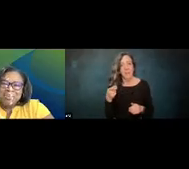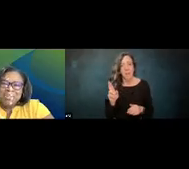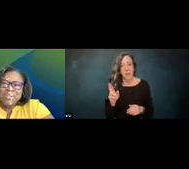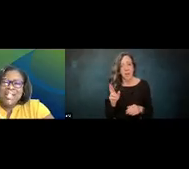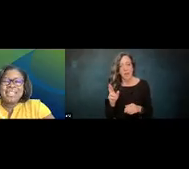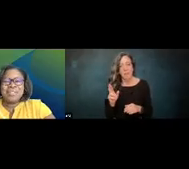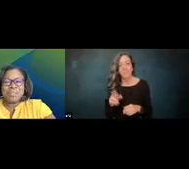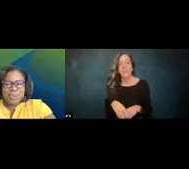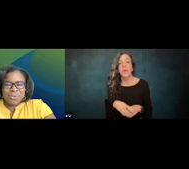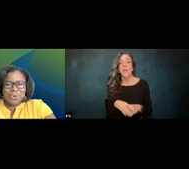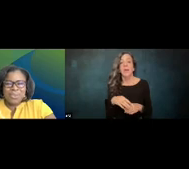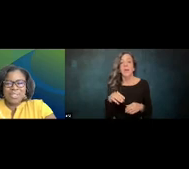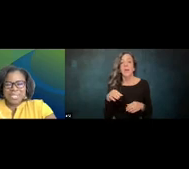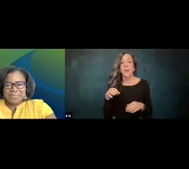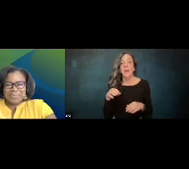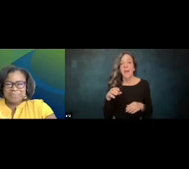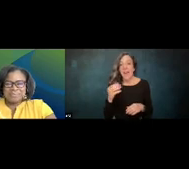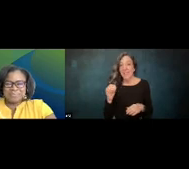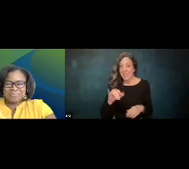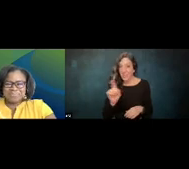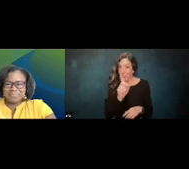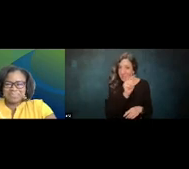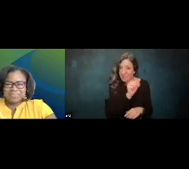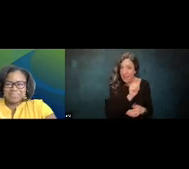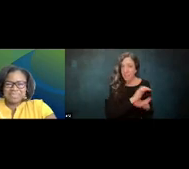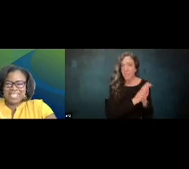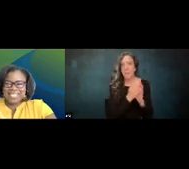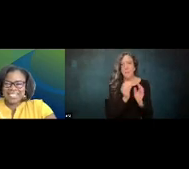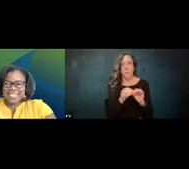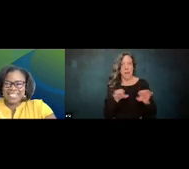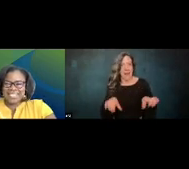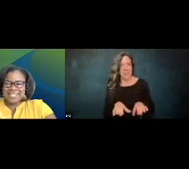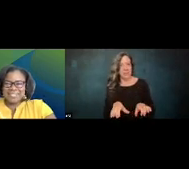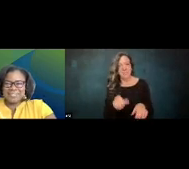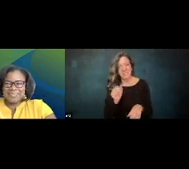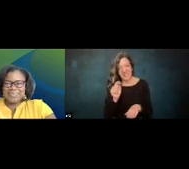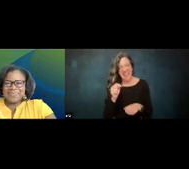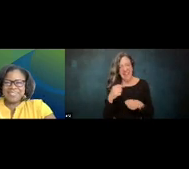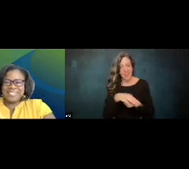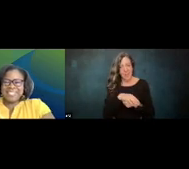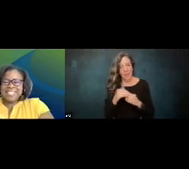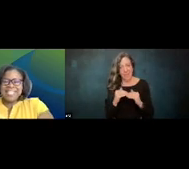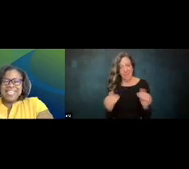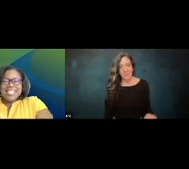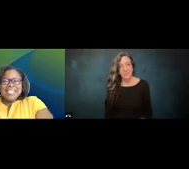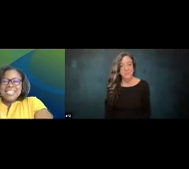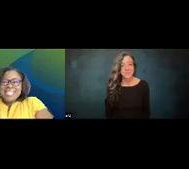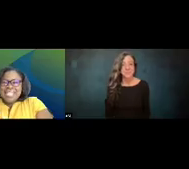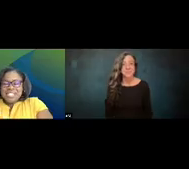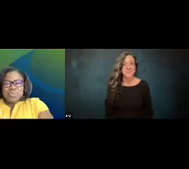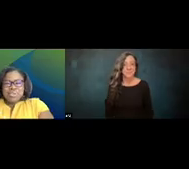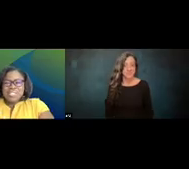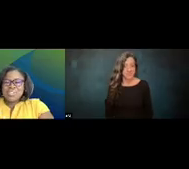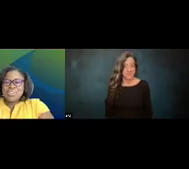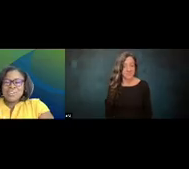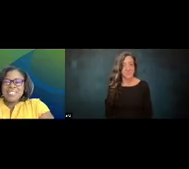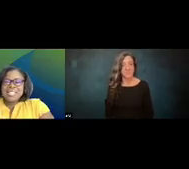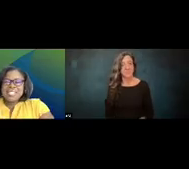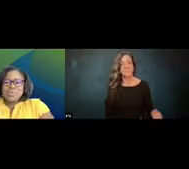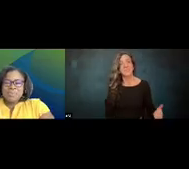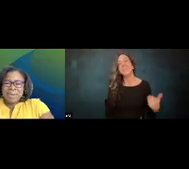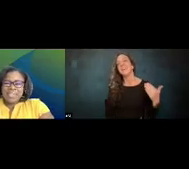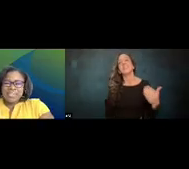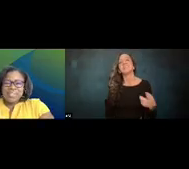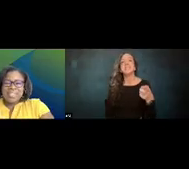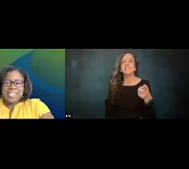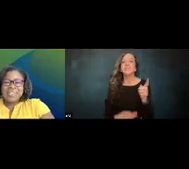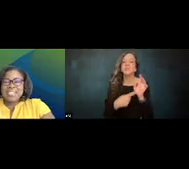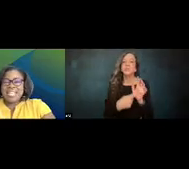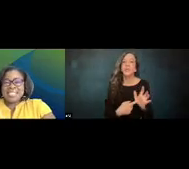actionable at the local level. Next slide. This slide just really serves as a reminder that there